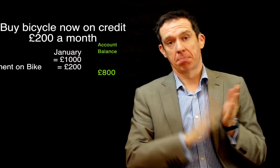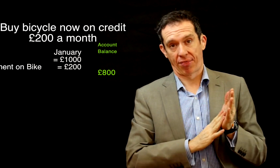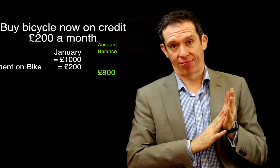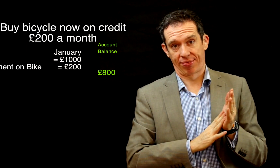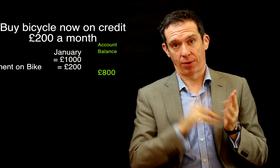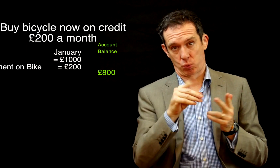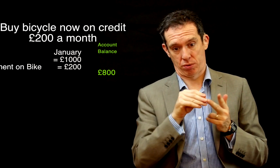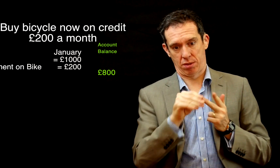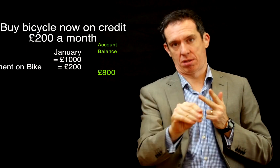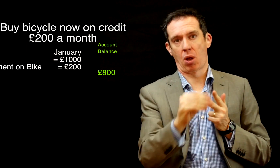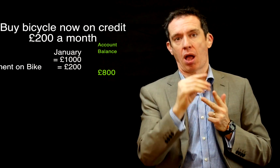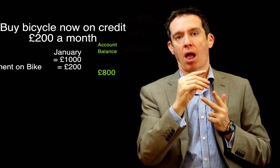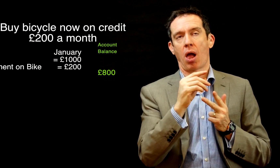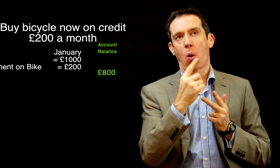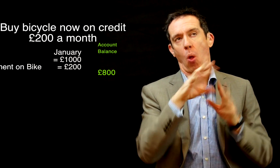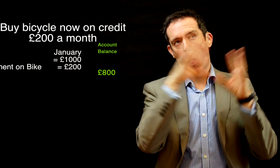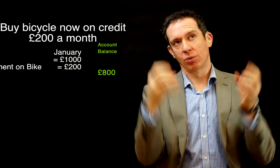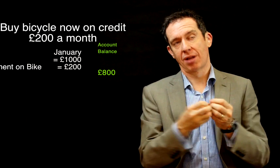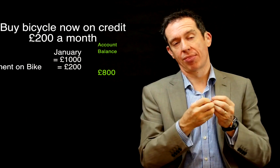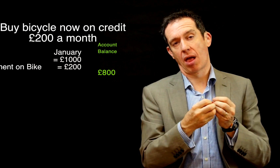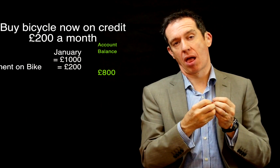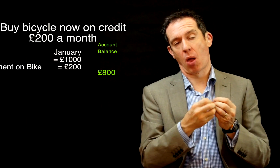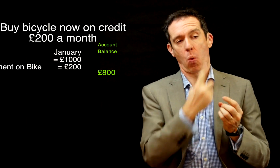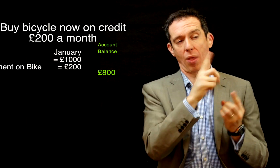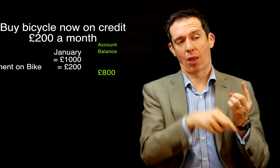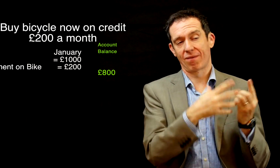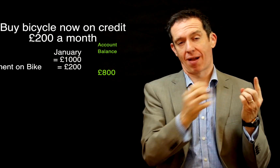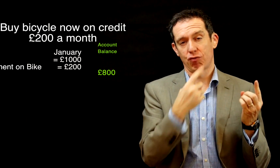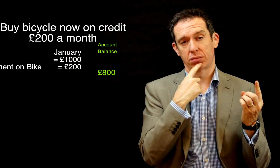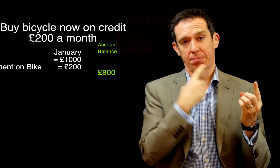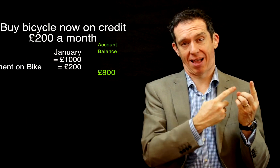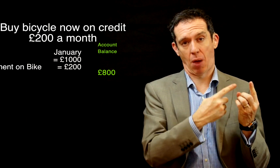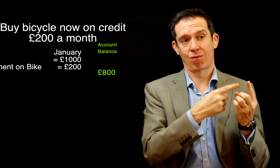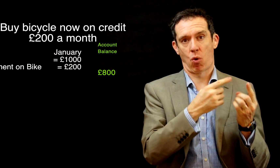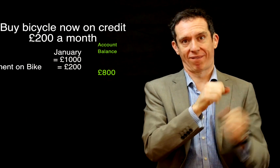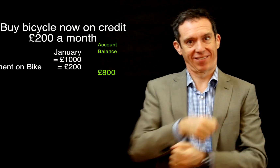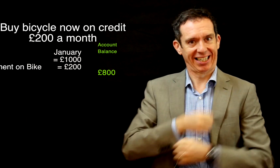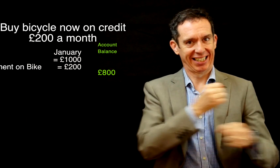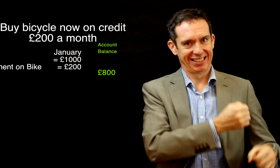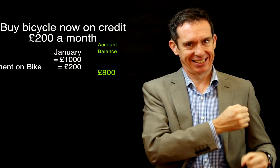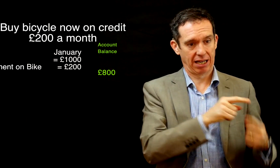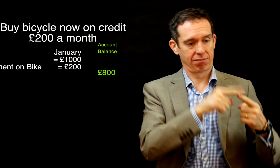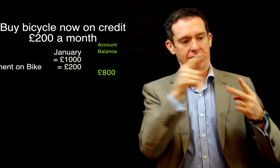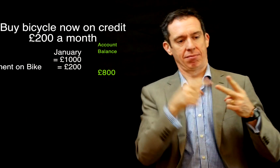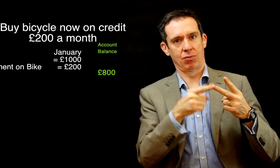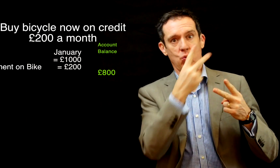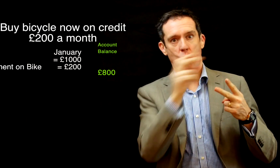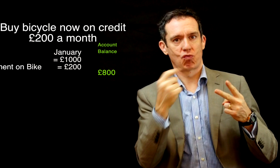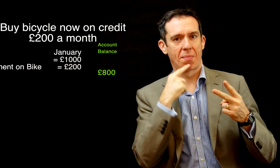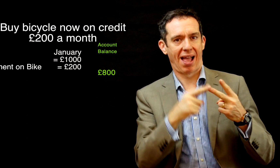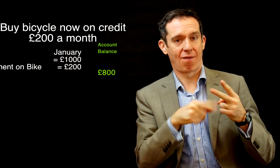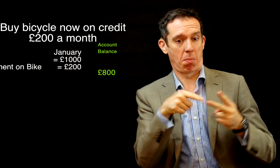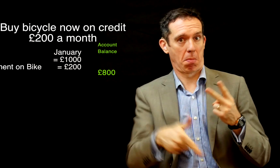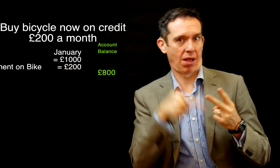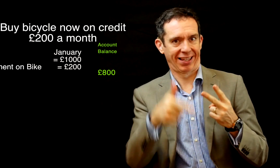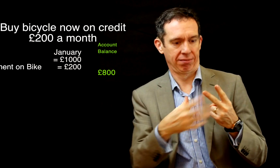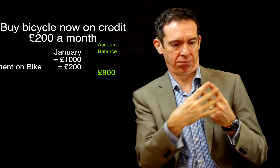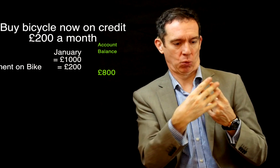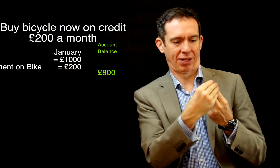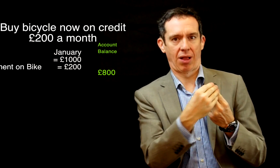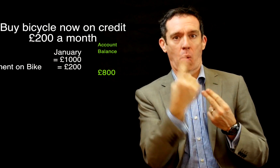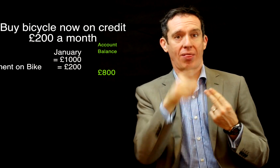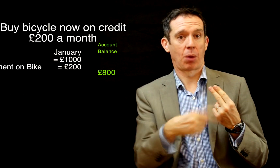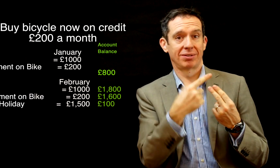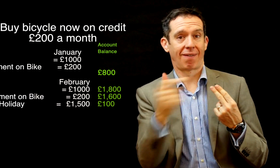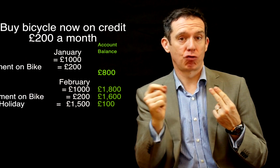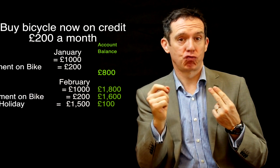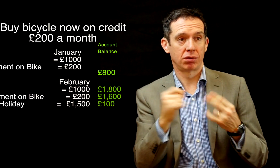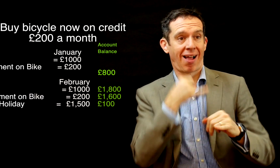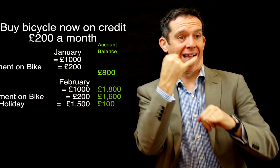The next month you pay £1,500 for your Venice trip and then £200 for the bicycle and so that’s £1,700…